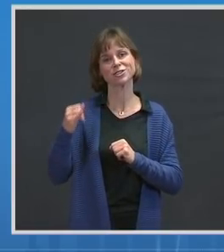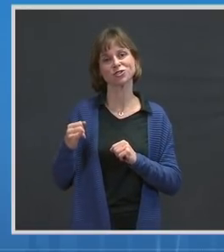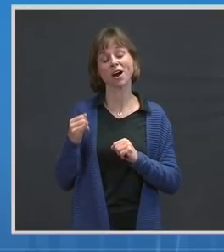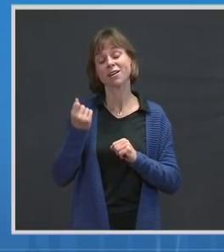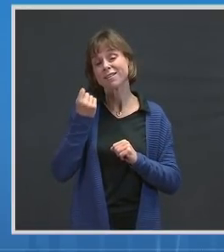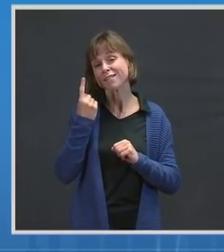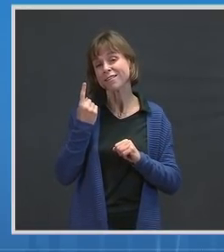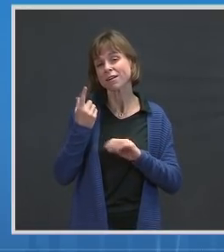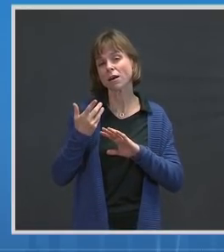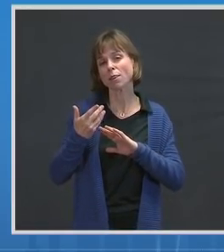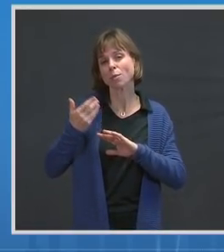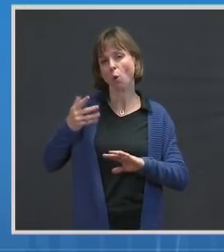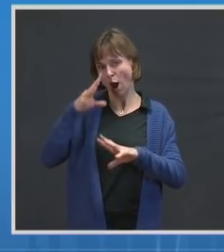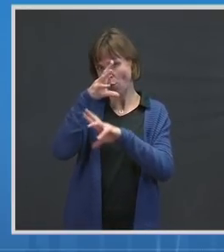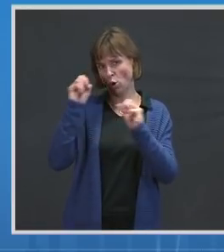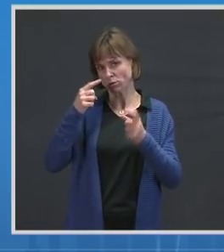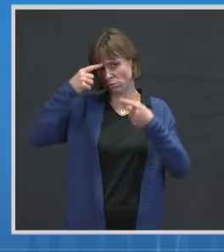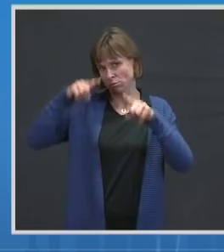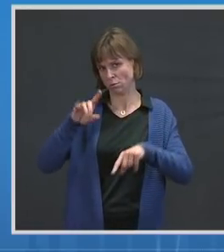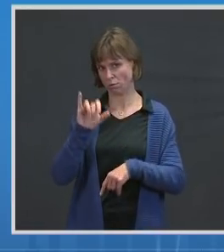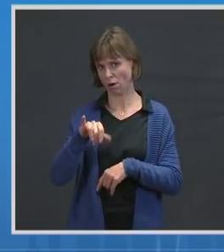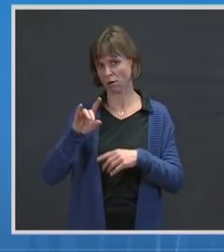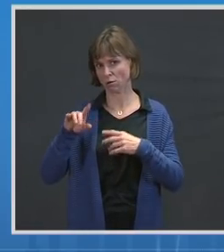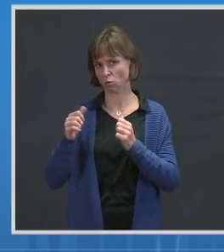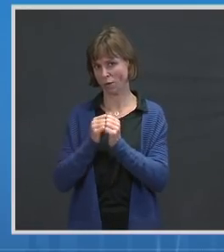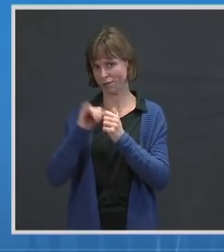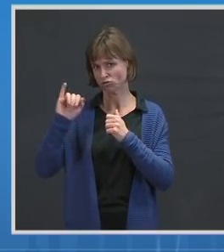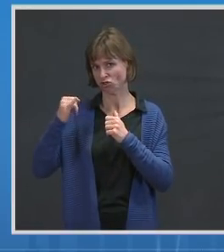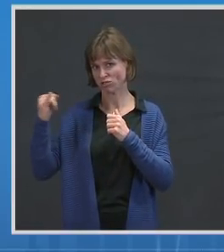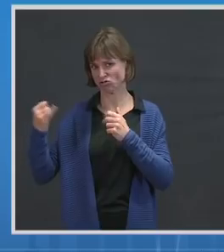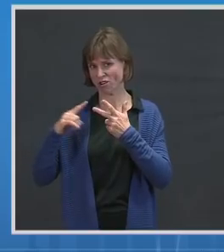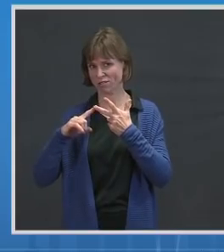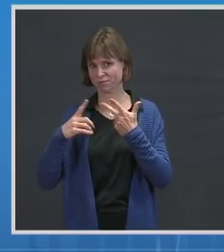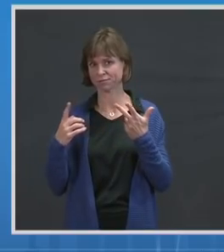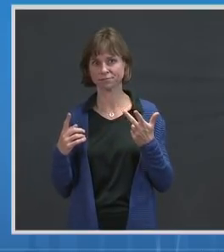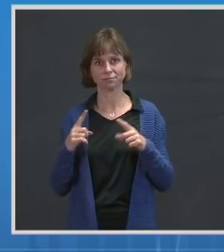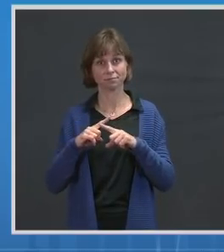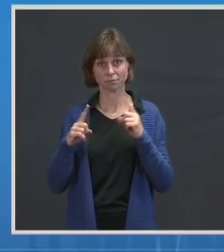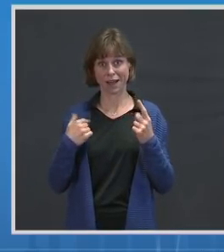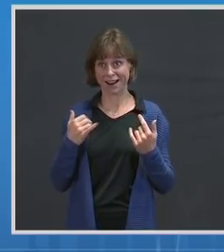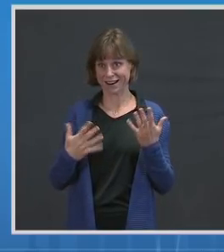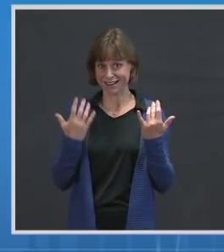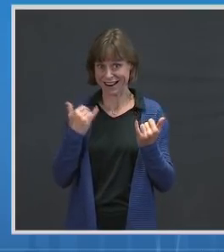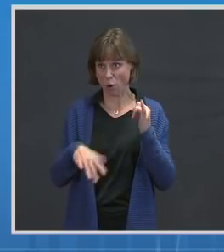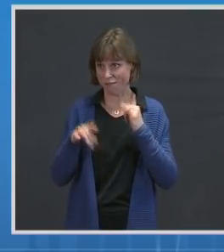And as -- across the last few weeks, we've learned that there is not a big inventory of Johnson & Johnson;